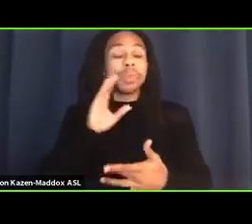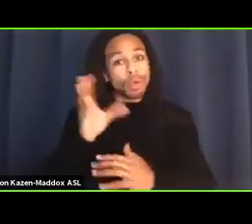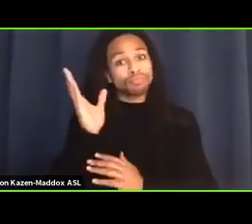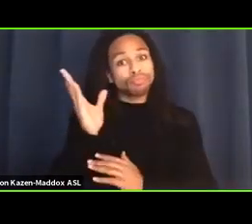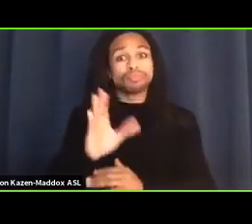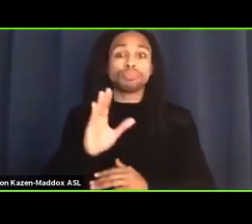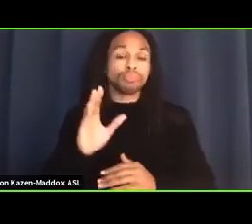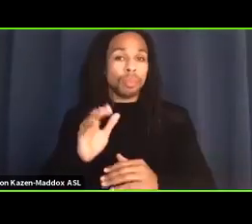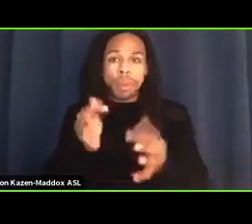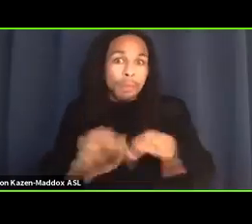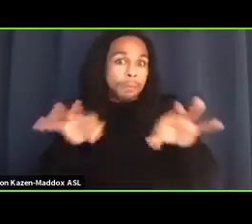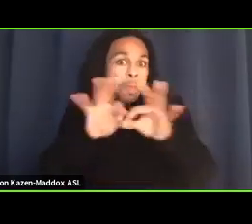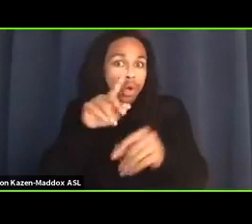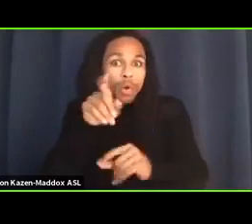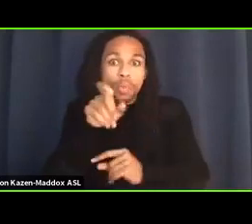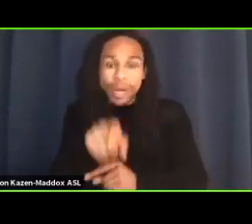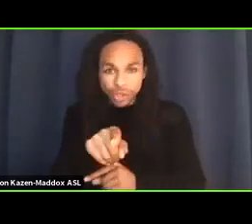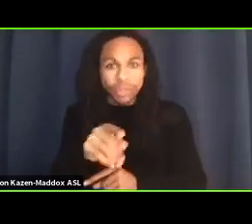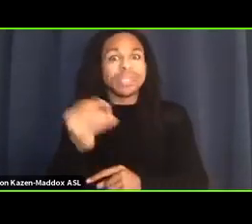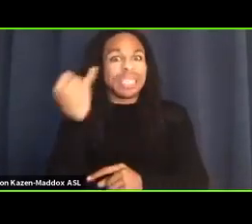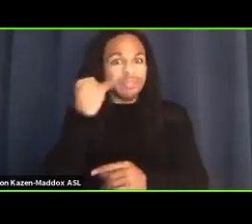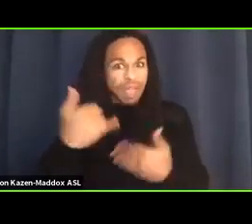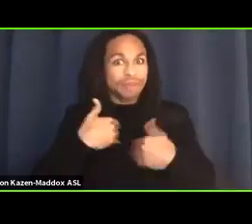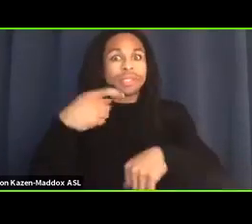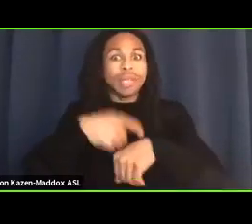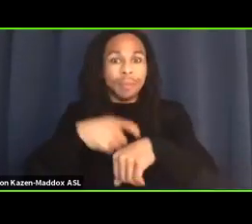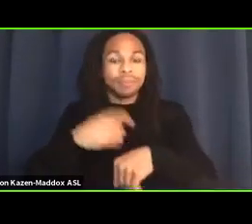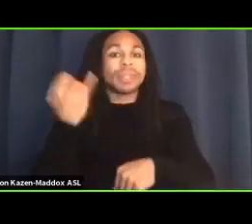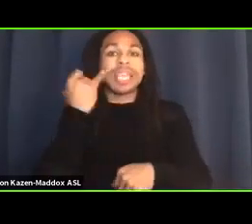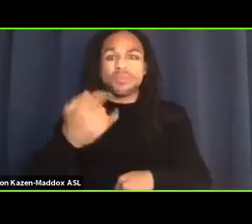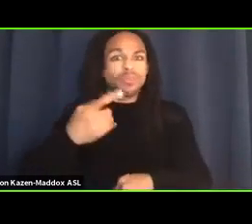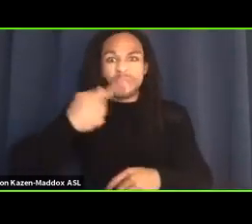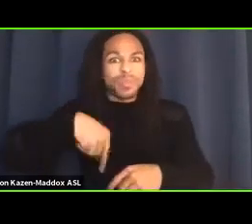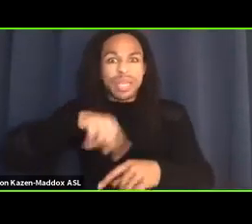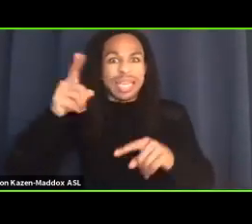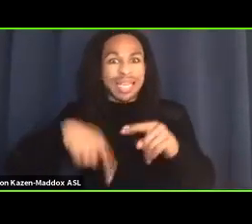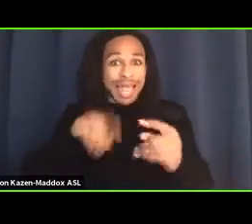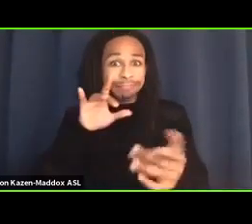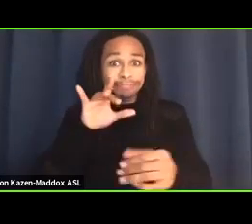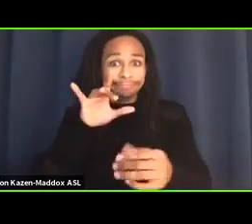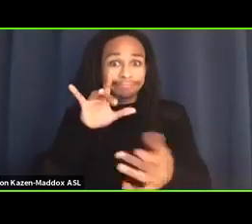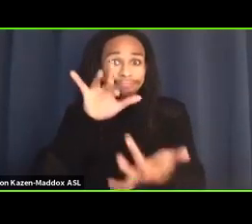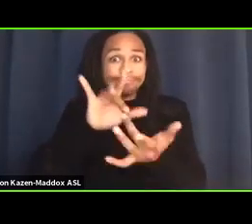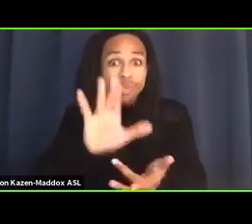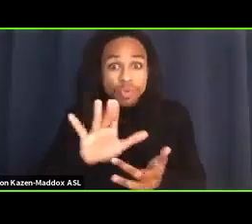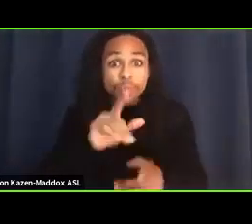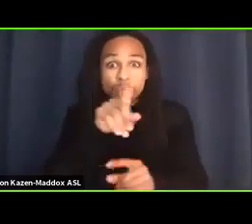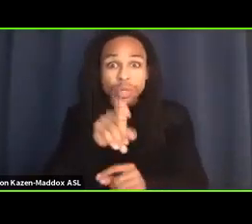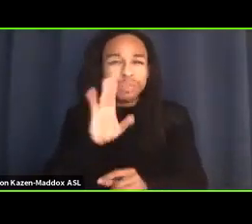Services, as well as closed captioning services provided by Kara Dugas of the Viscardi Center